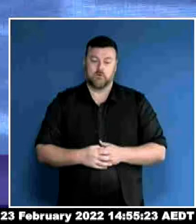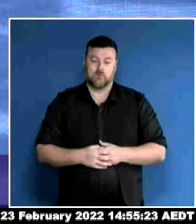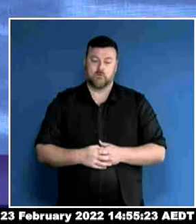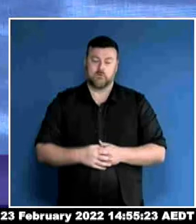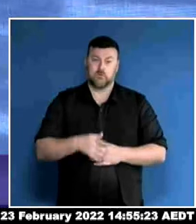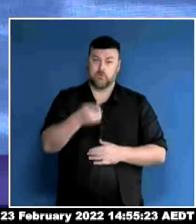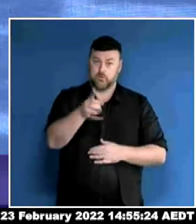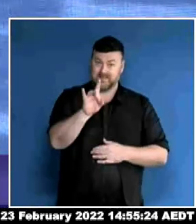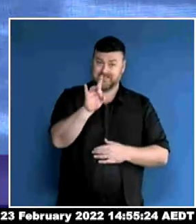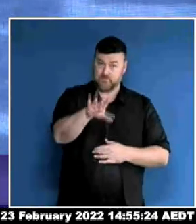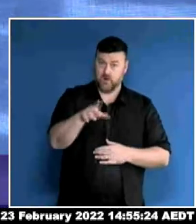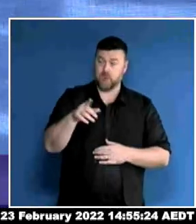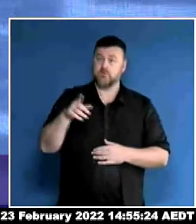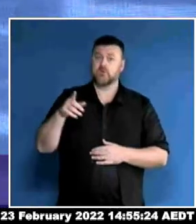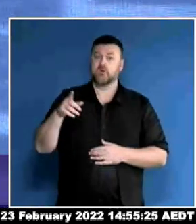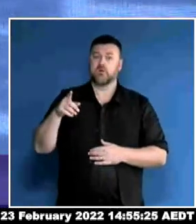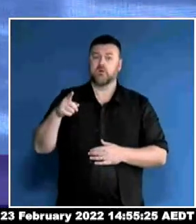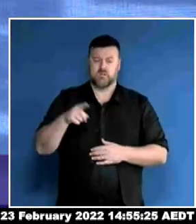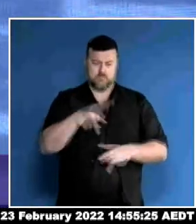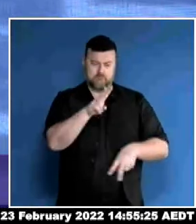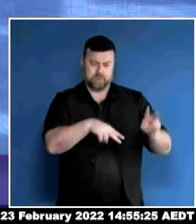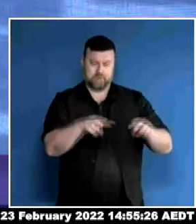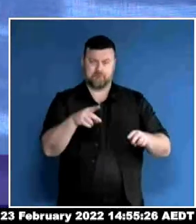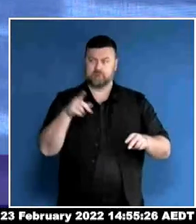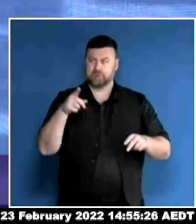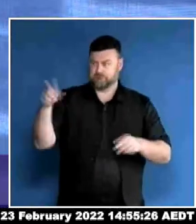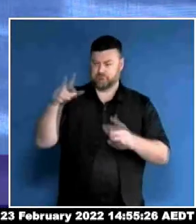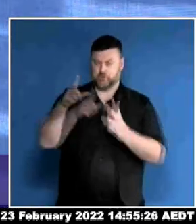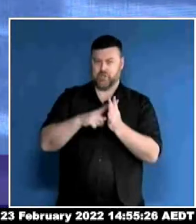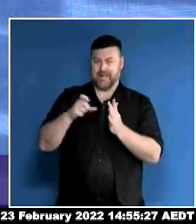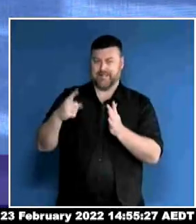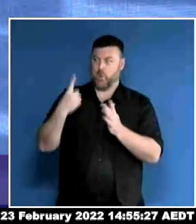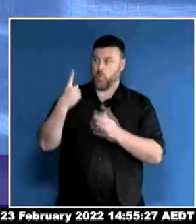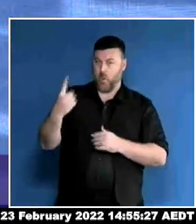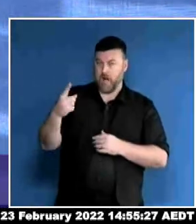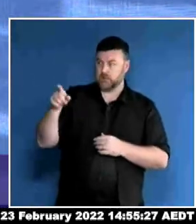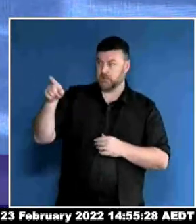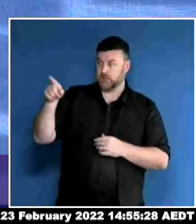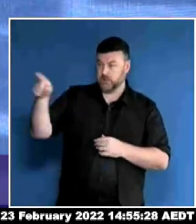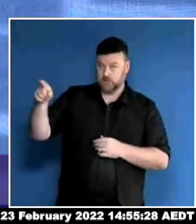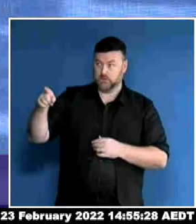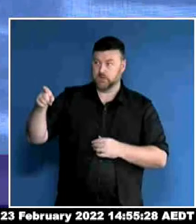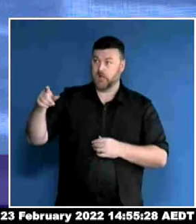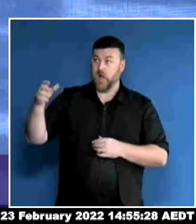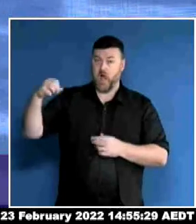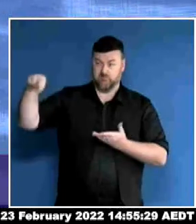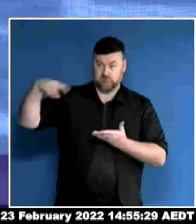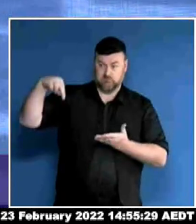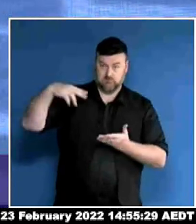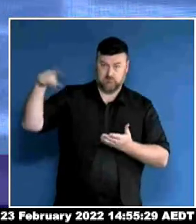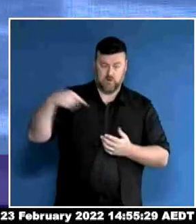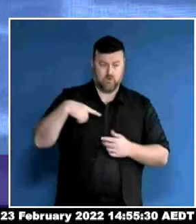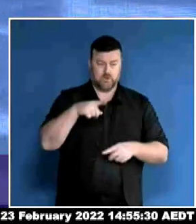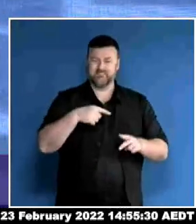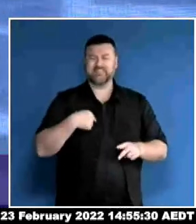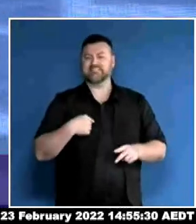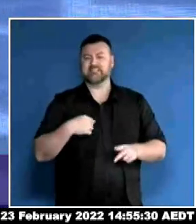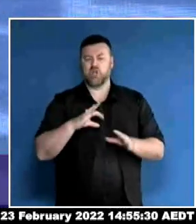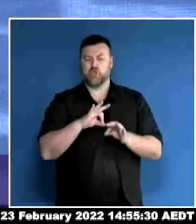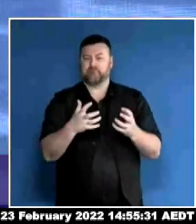suitable, or there was not enough space in the program, but you felt that JC-1 was